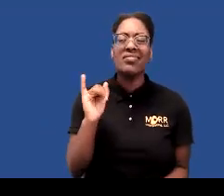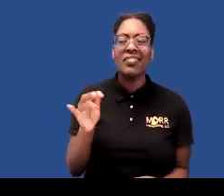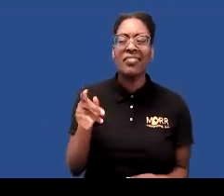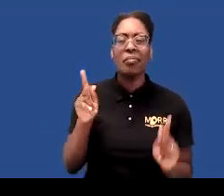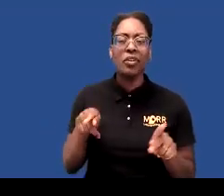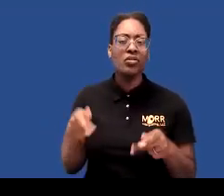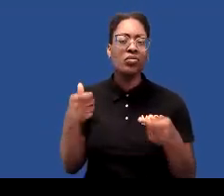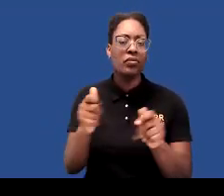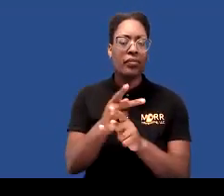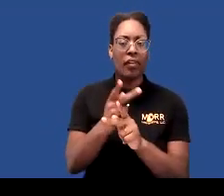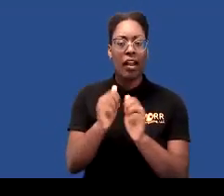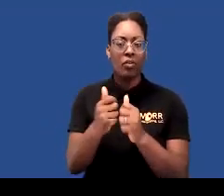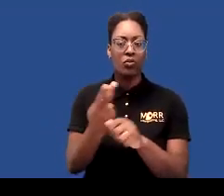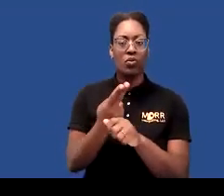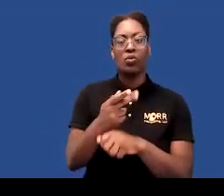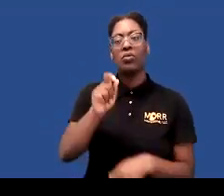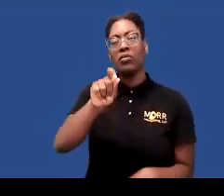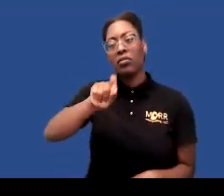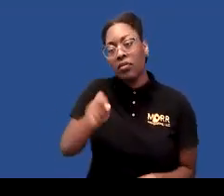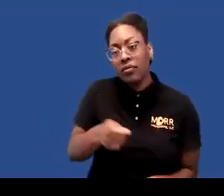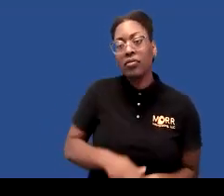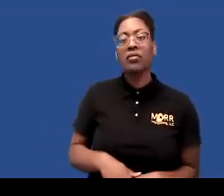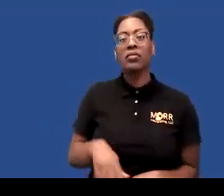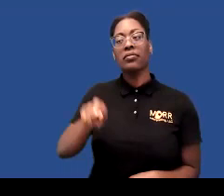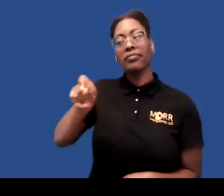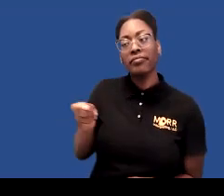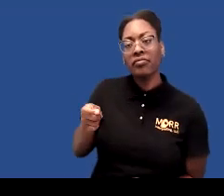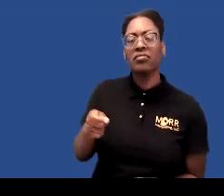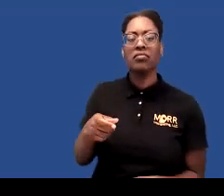for this particular sentence, those to me seem like helpful practices,